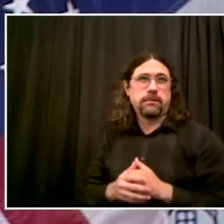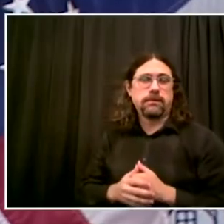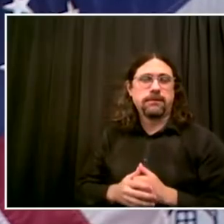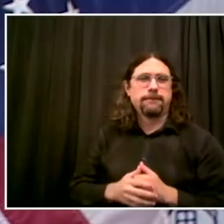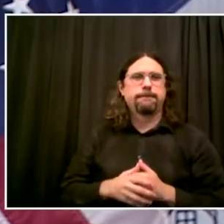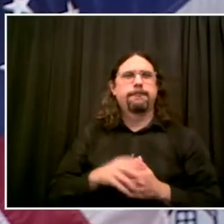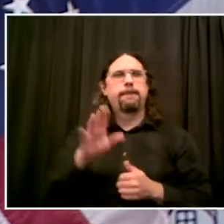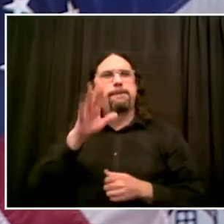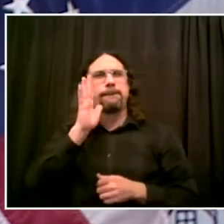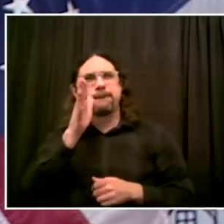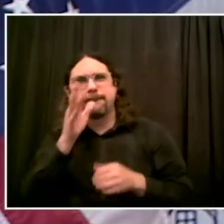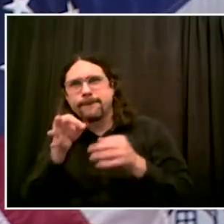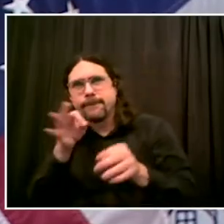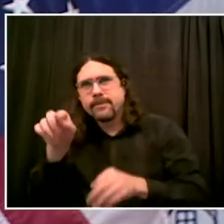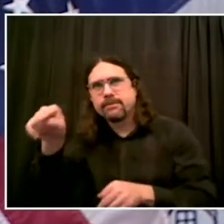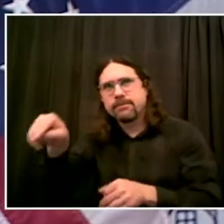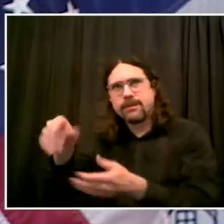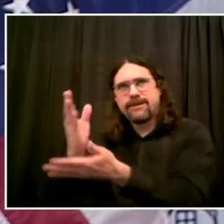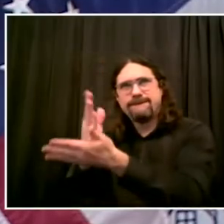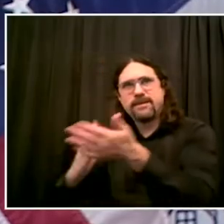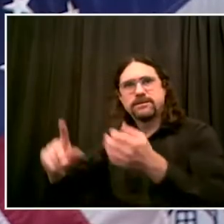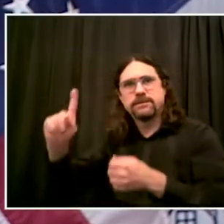ABOUT WHAT